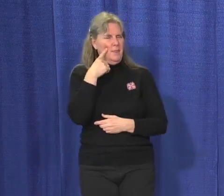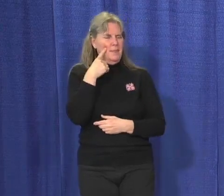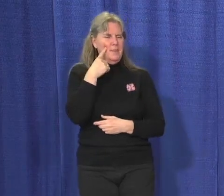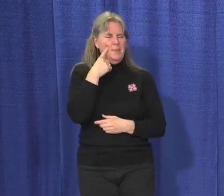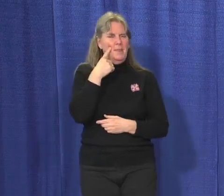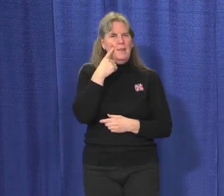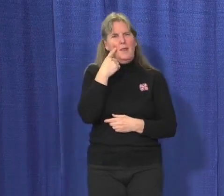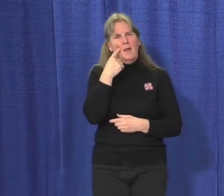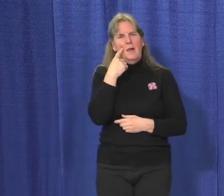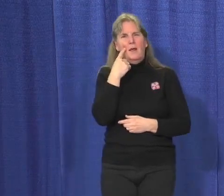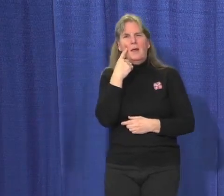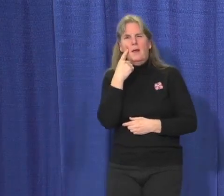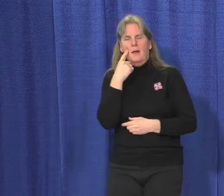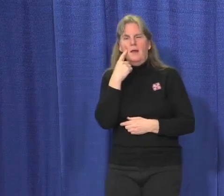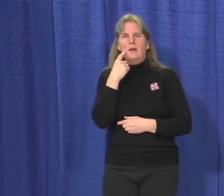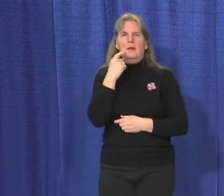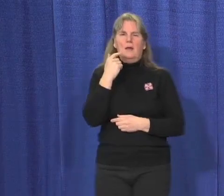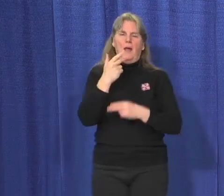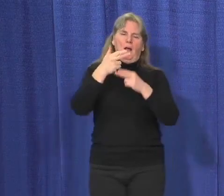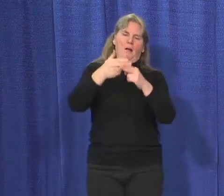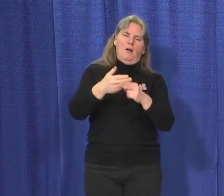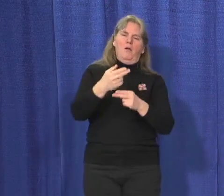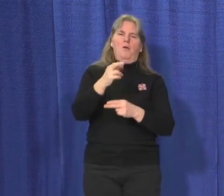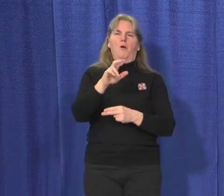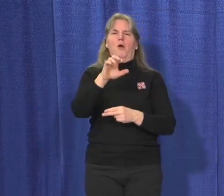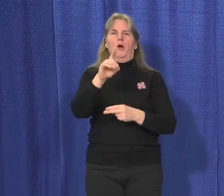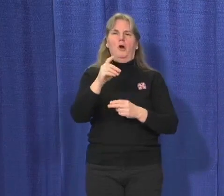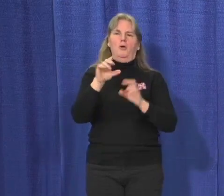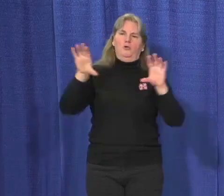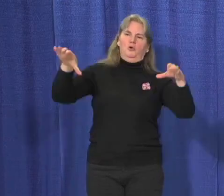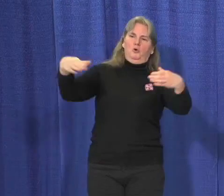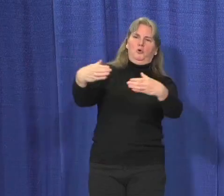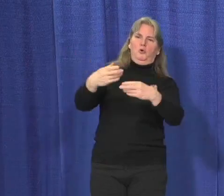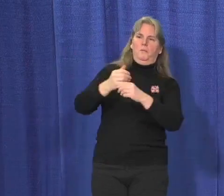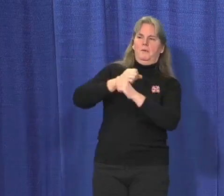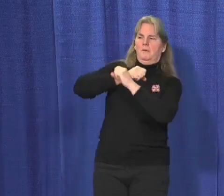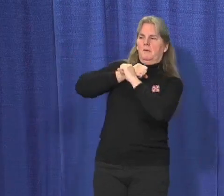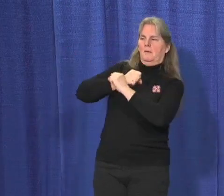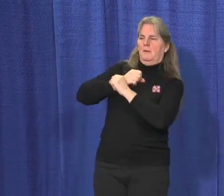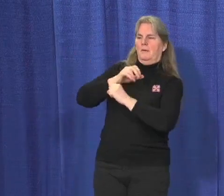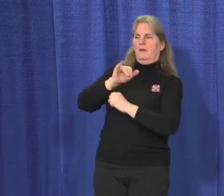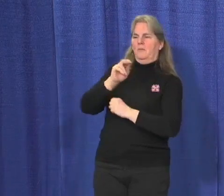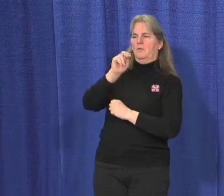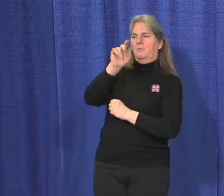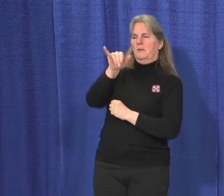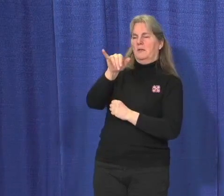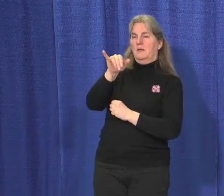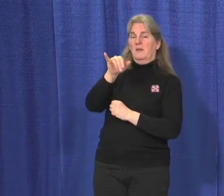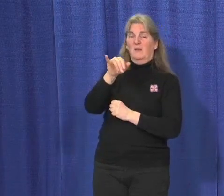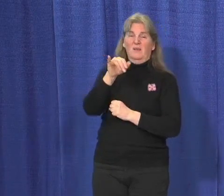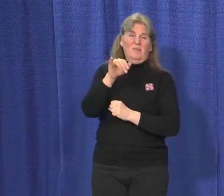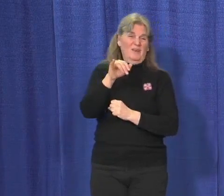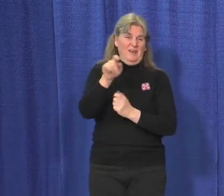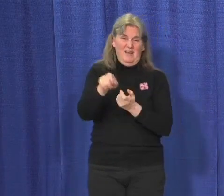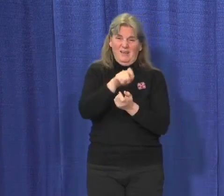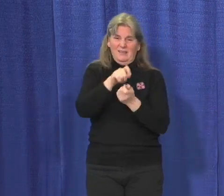think roughly corresponds to herd immunity, we don't have a definitive figure and may never